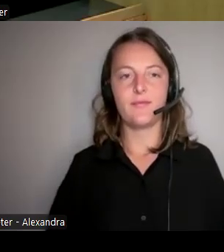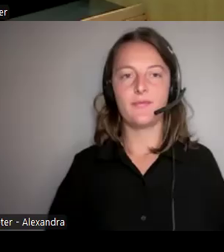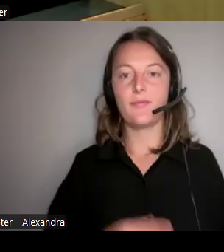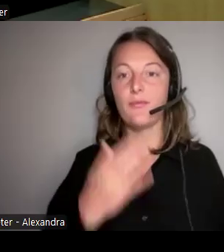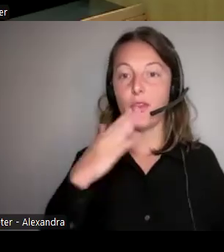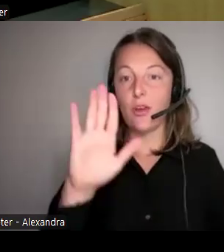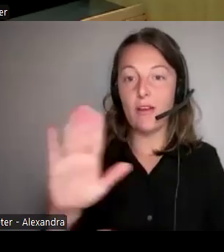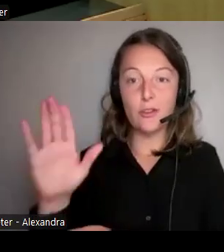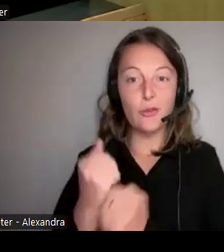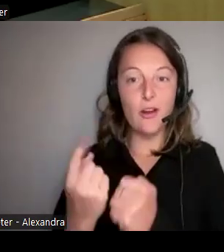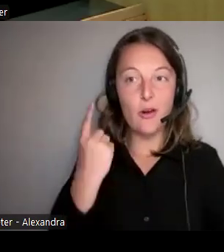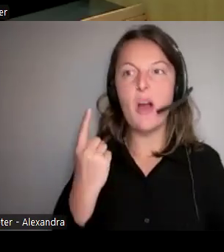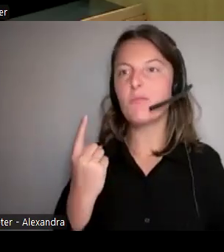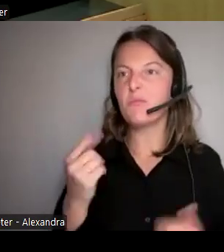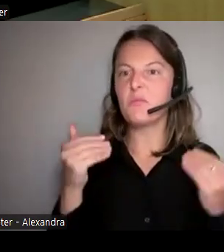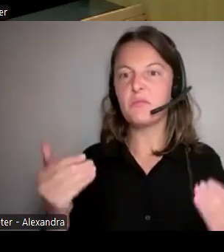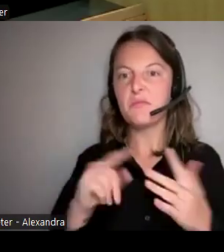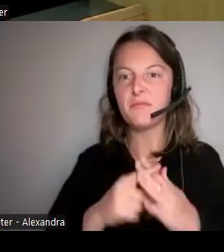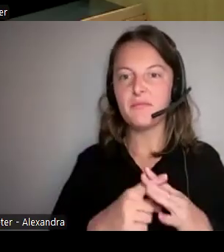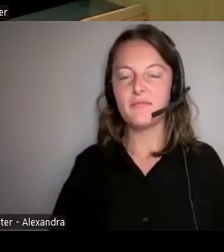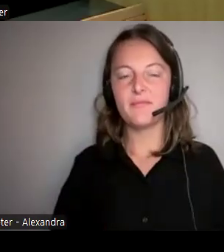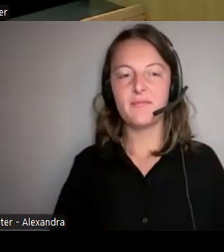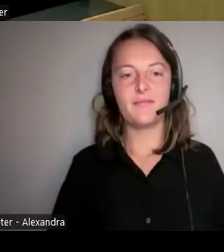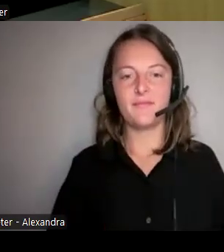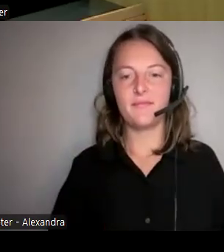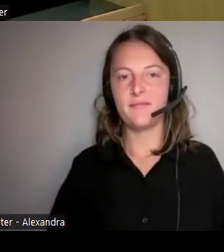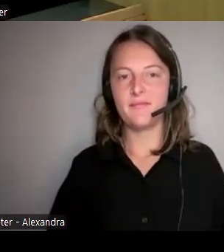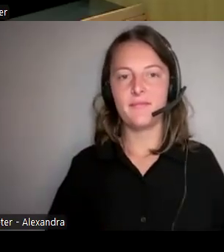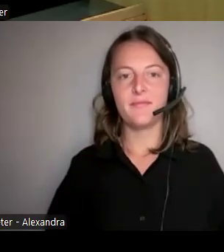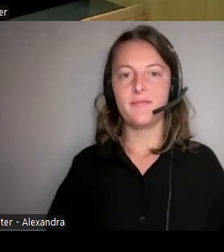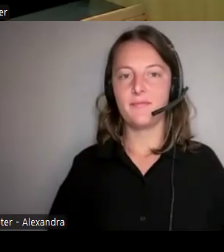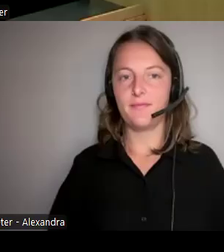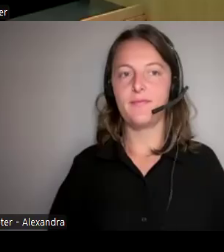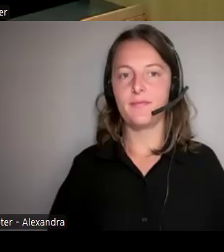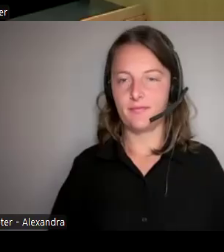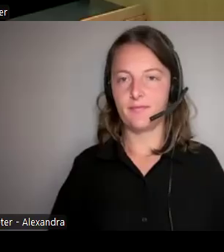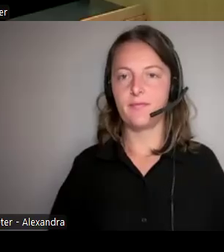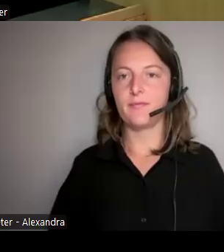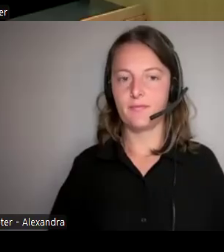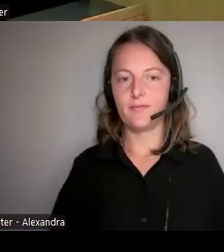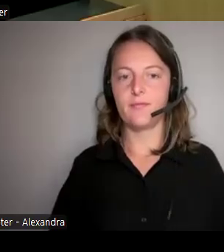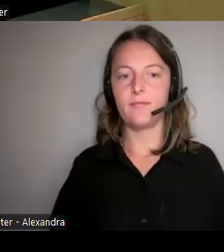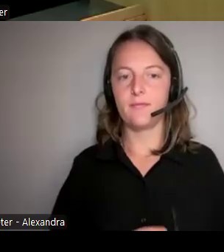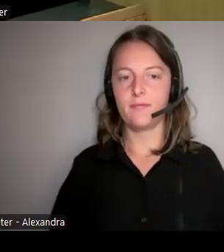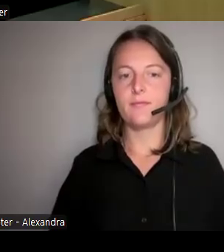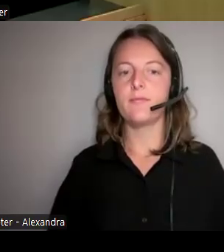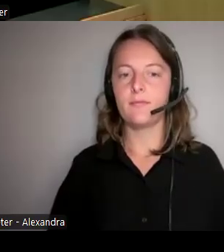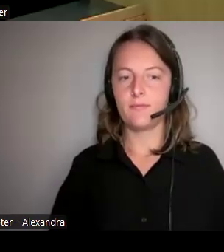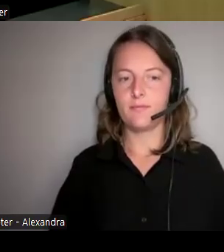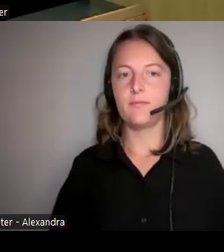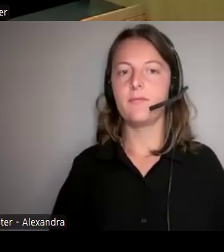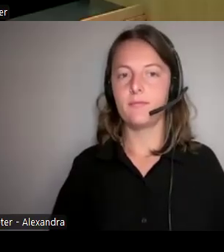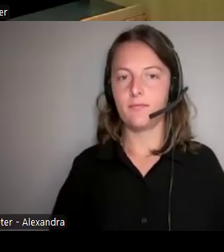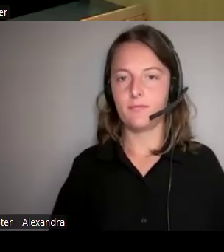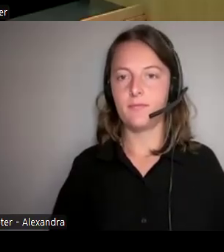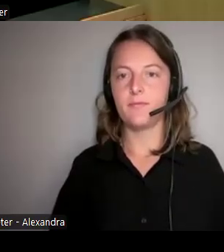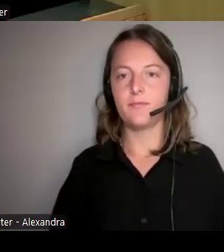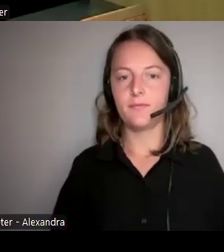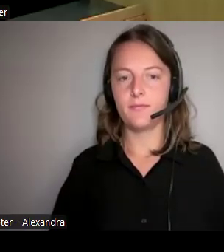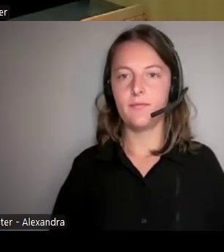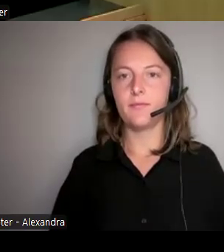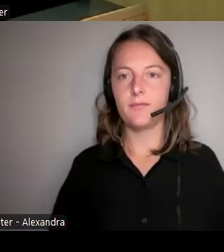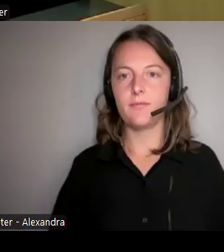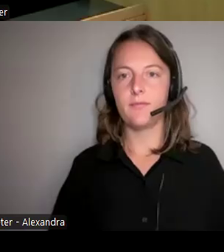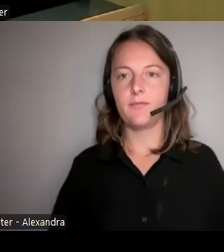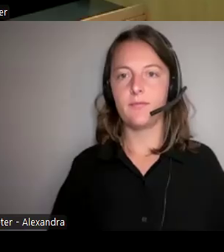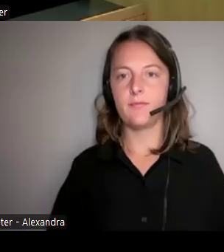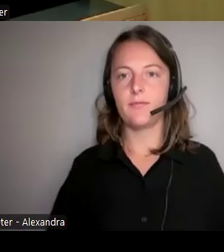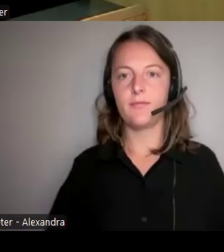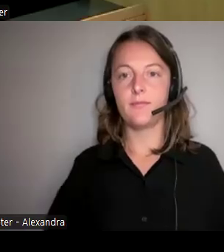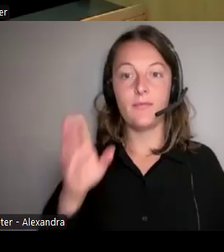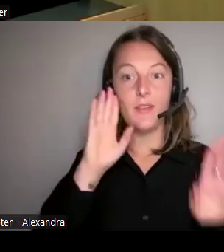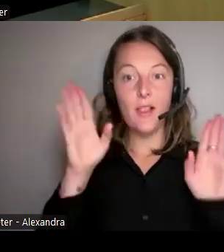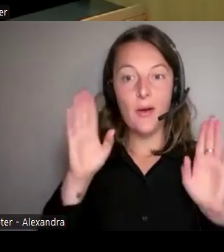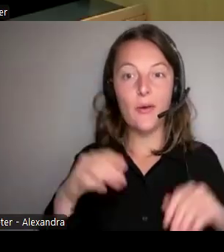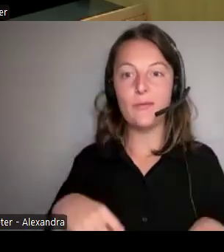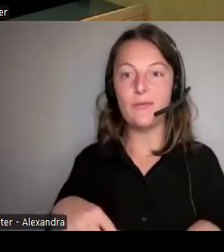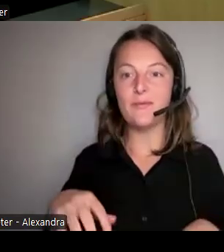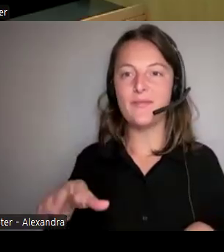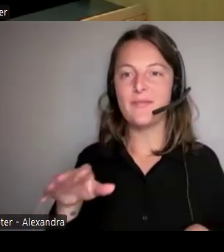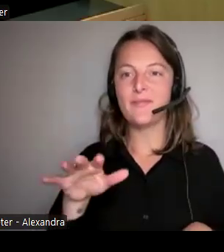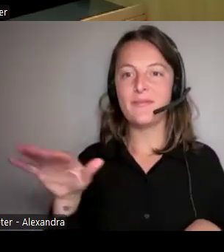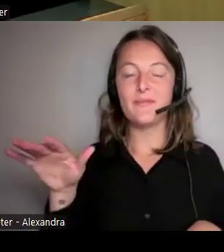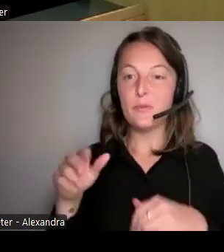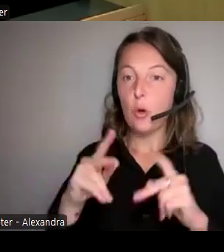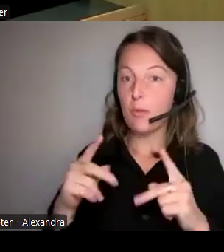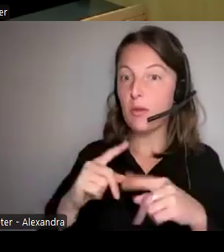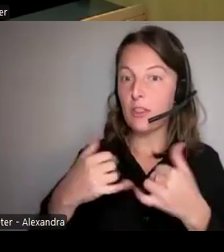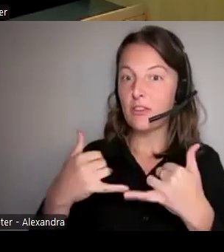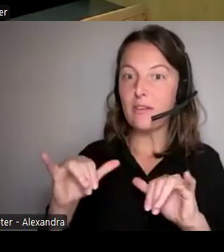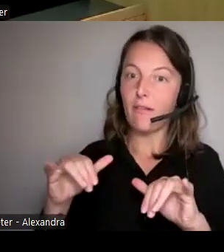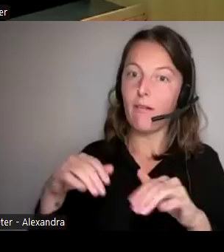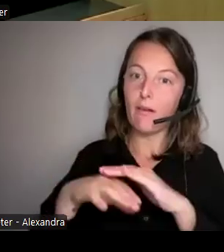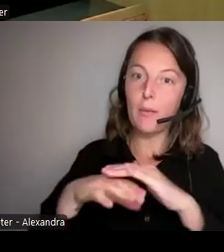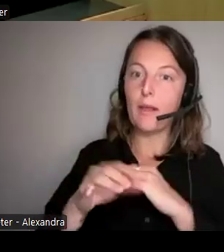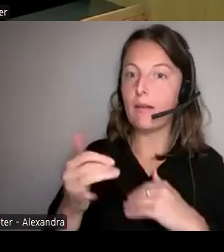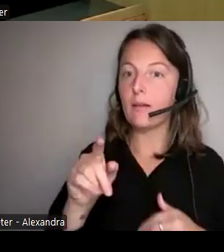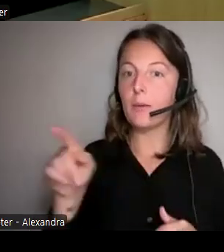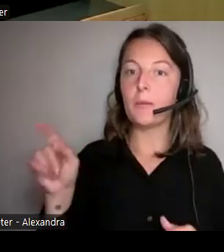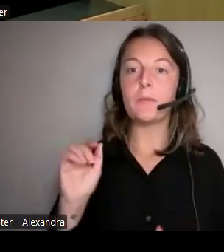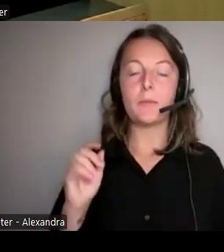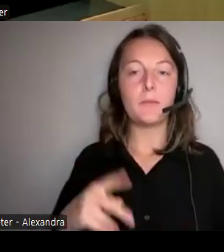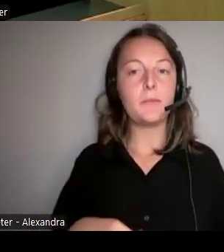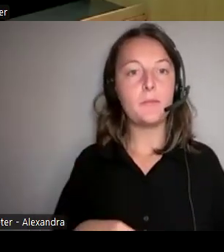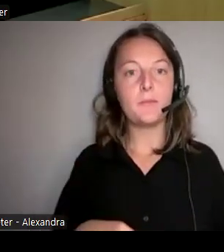Good afternoon everybody. Why don't we begin as people continue to come in. Hello.